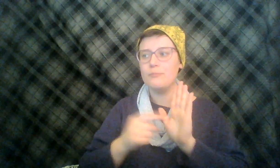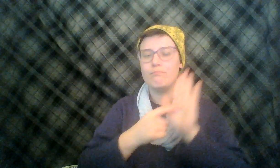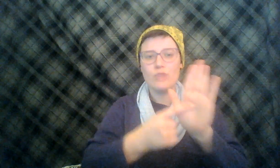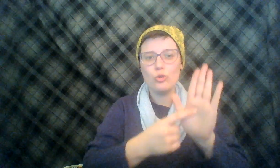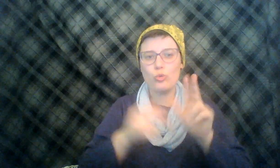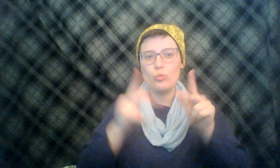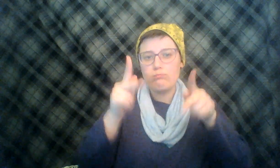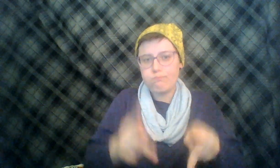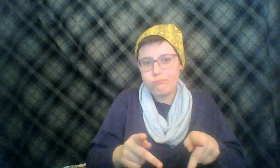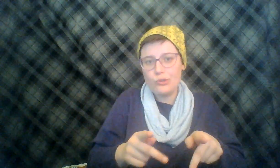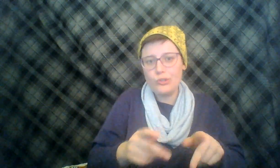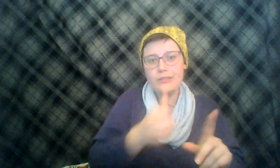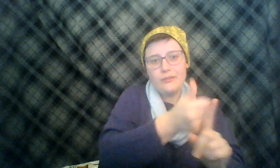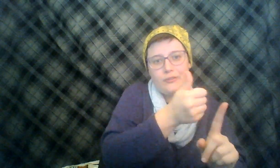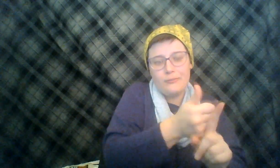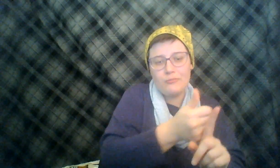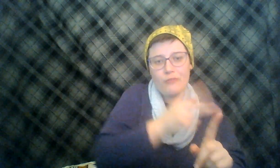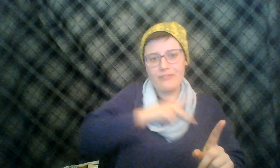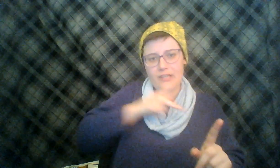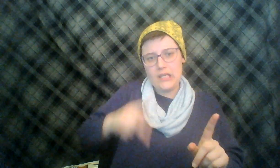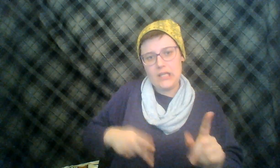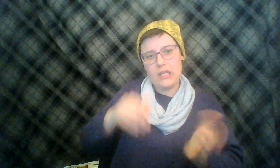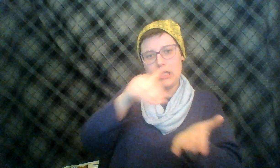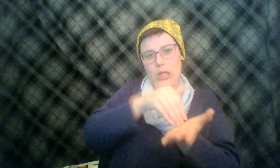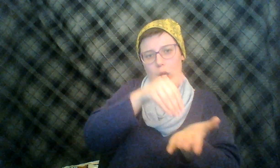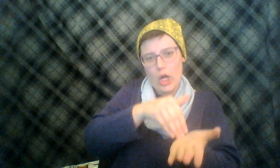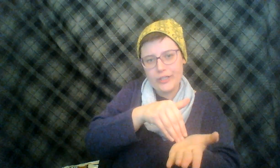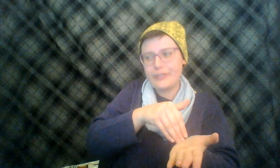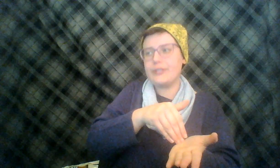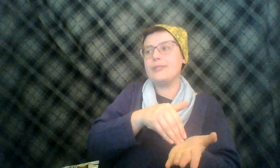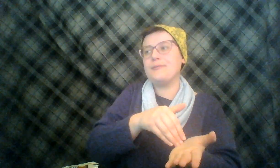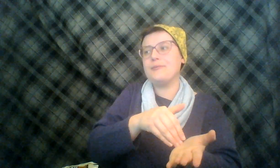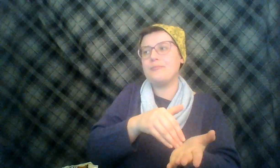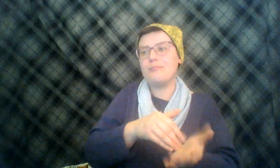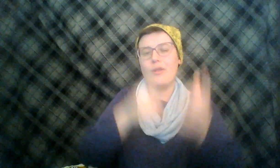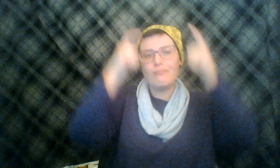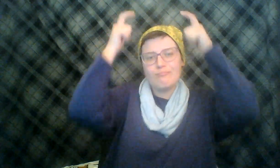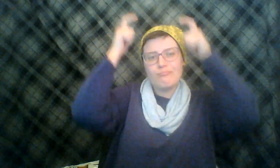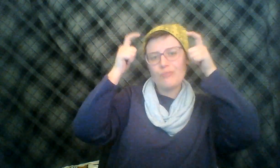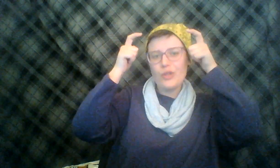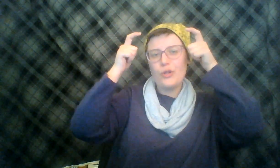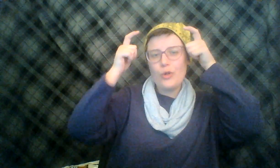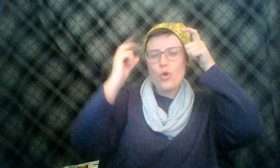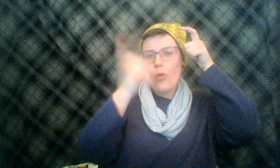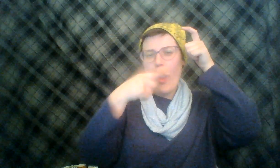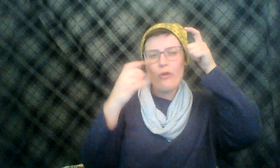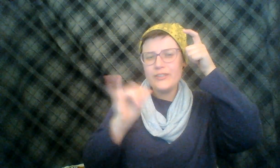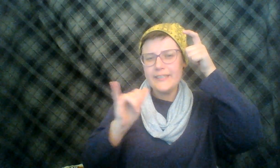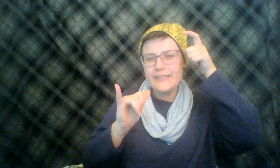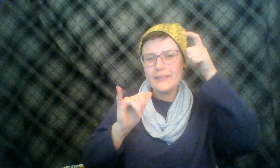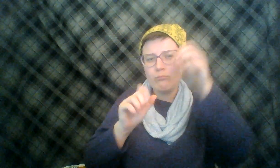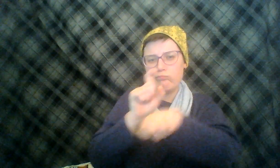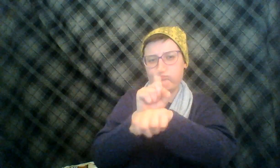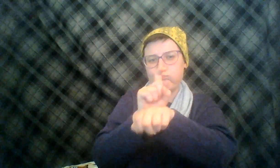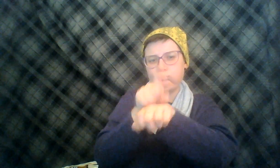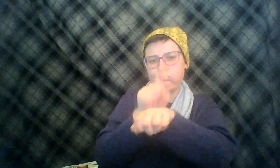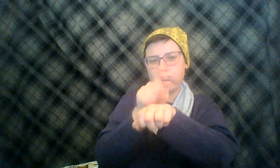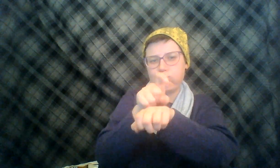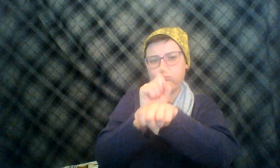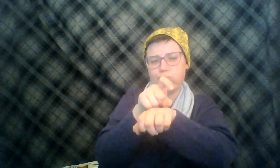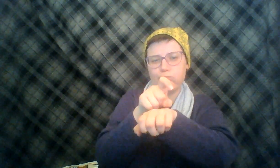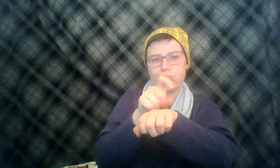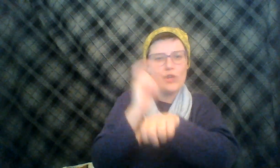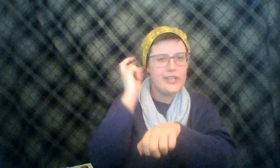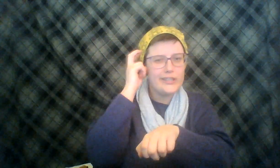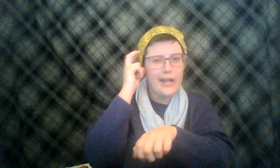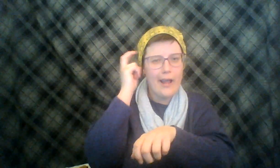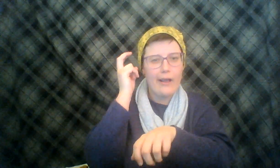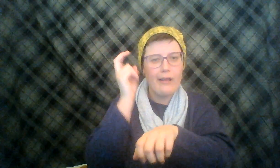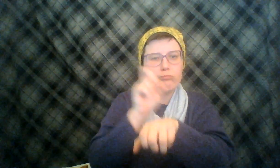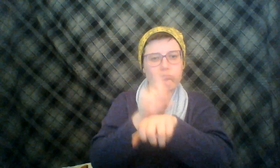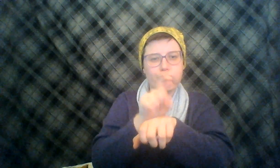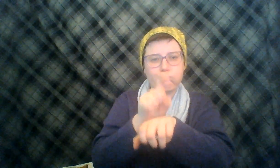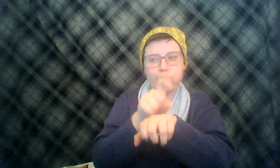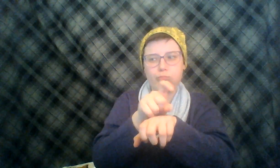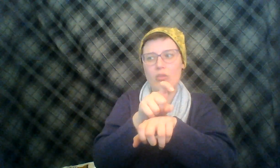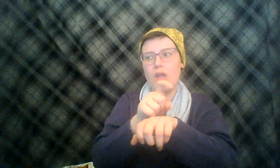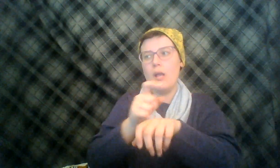which shows a “king-doctor” wearing a crown that resembles a CI with a scorpion’s sting